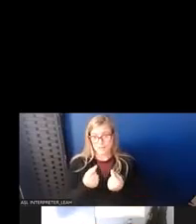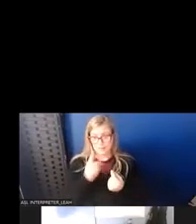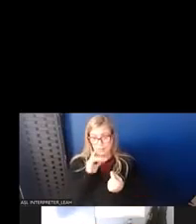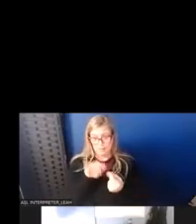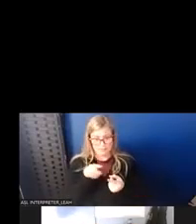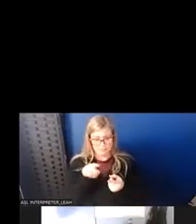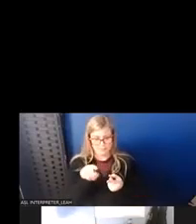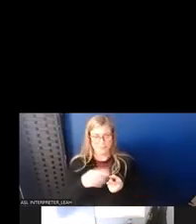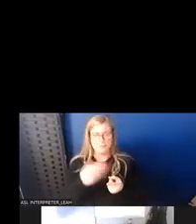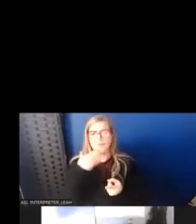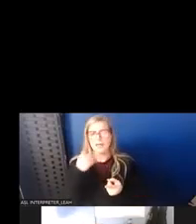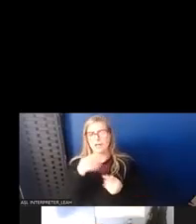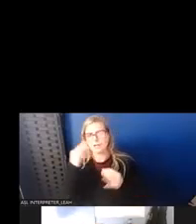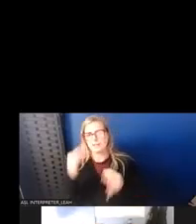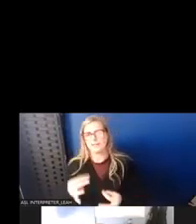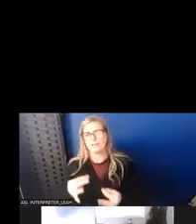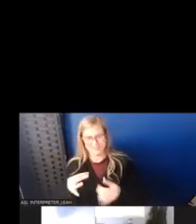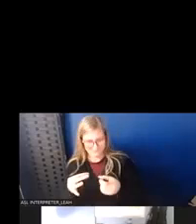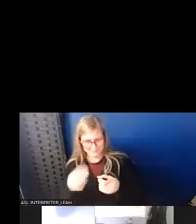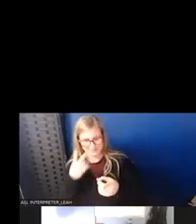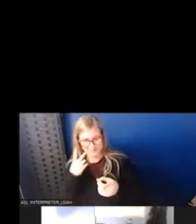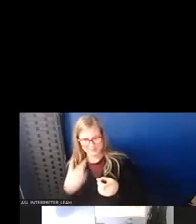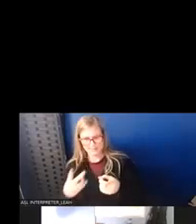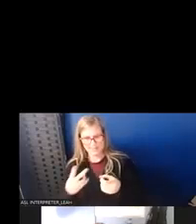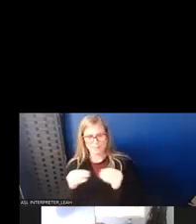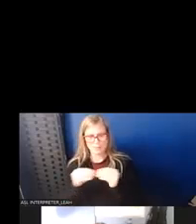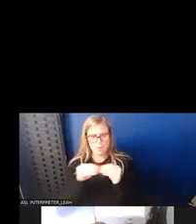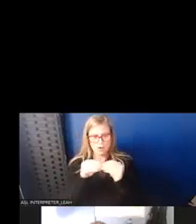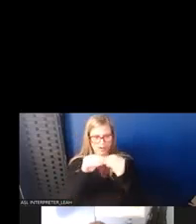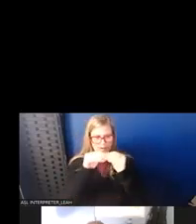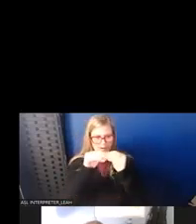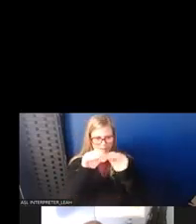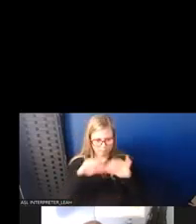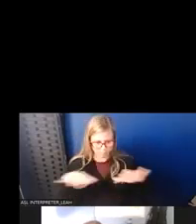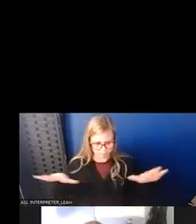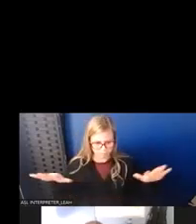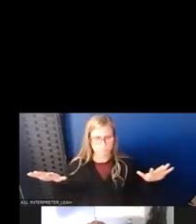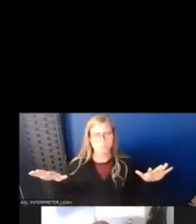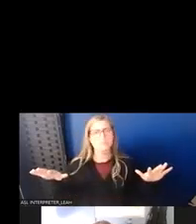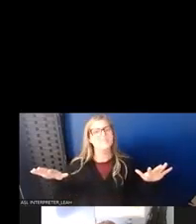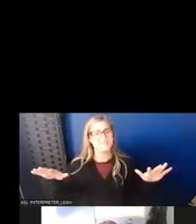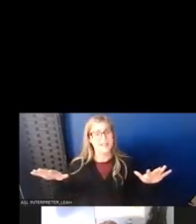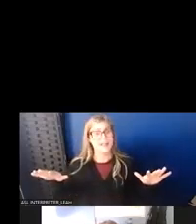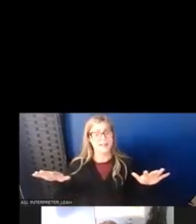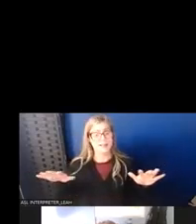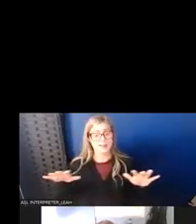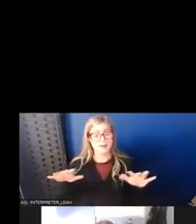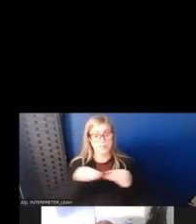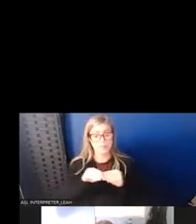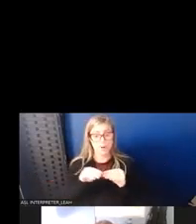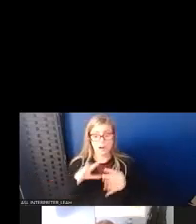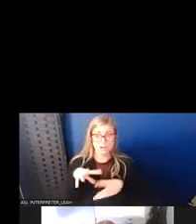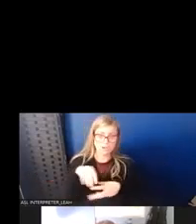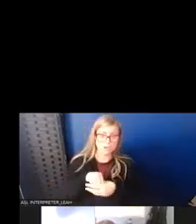decisions. You see if there's more than gender inclusive is. If a team is more gender inclusive, they're going to make better decisions.